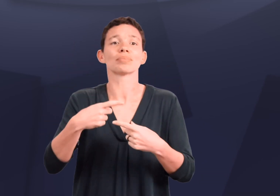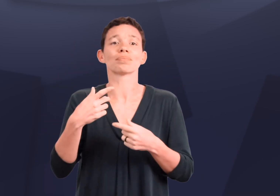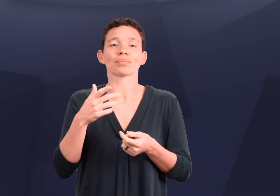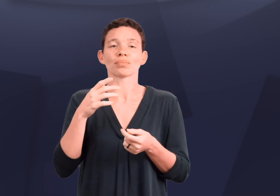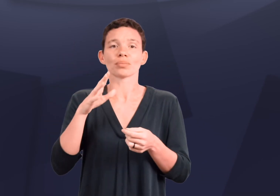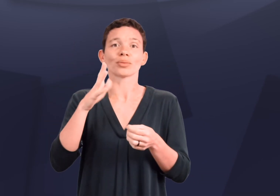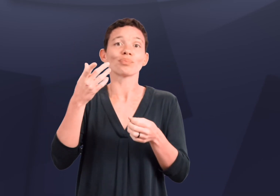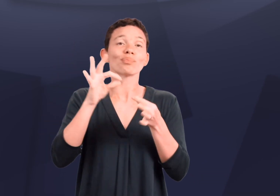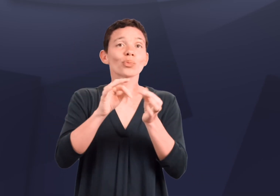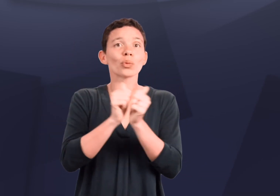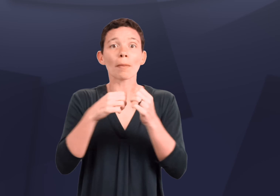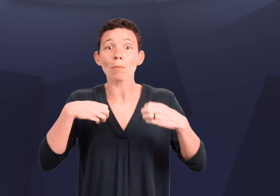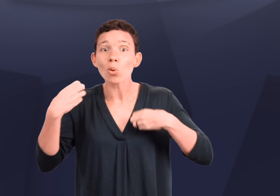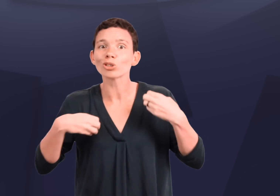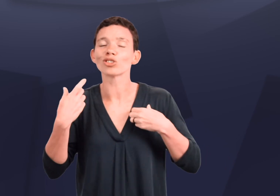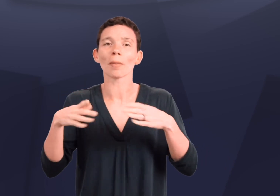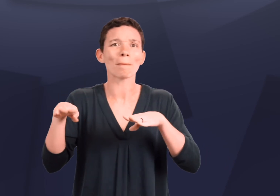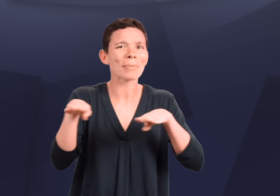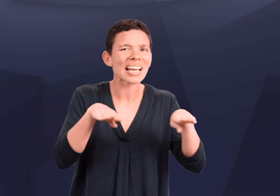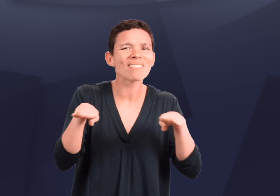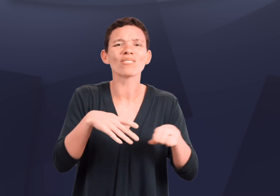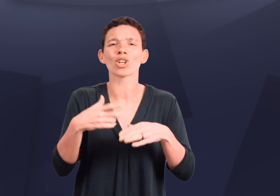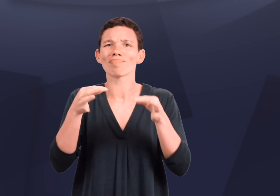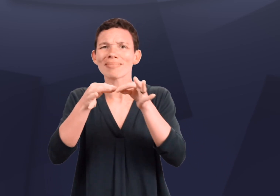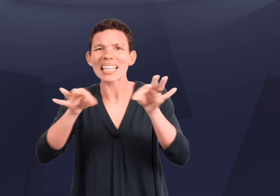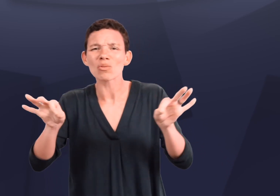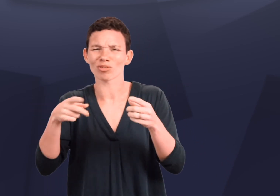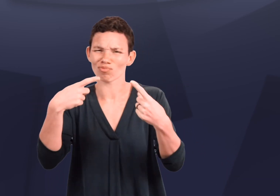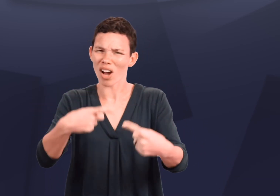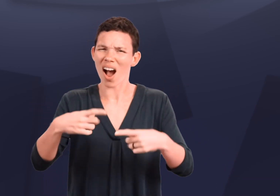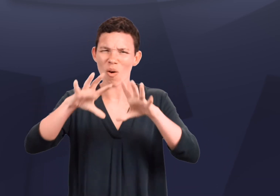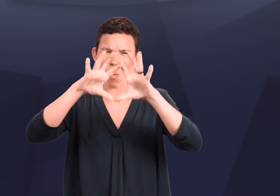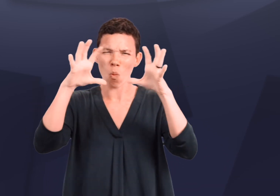This child is struggling with emotion, behaviors, and language.